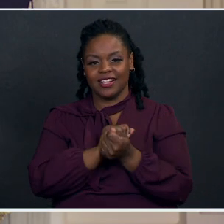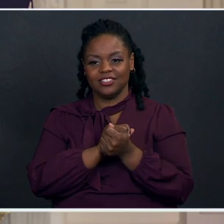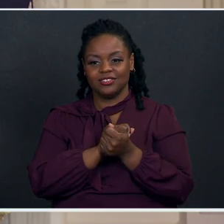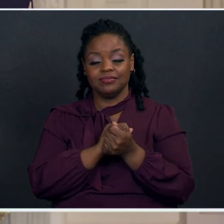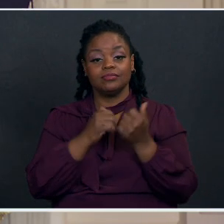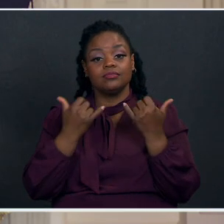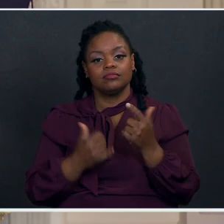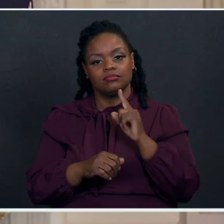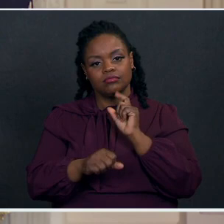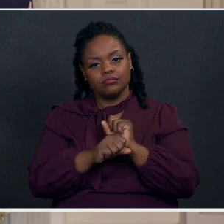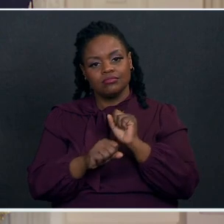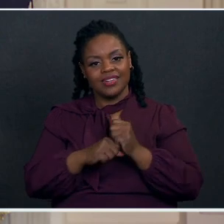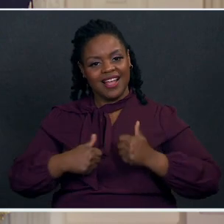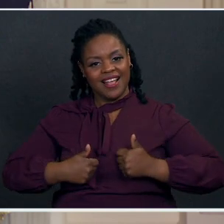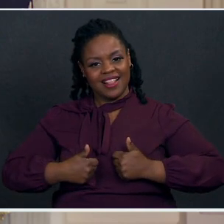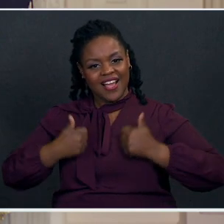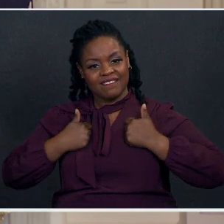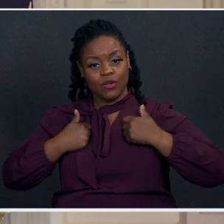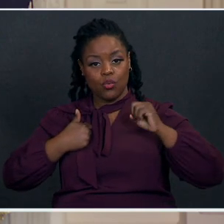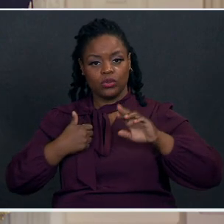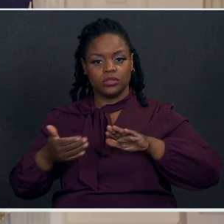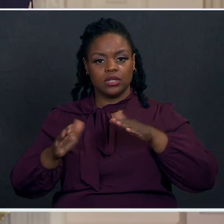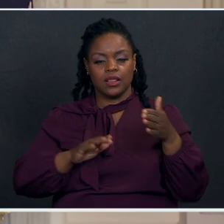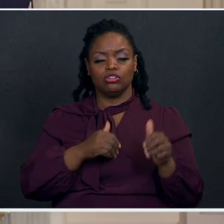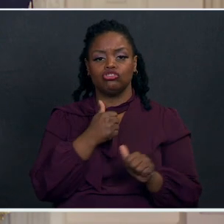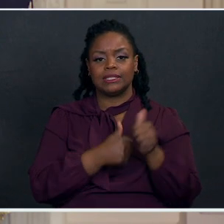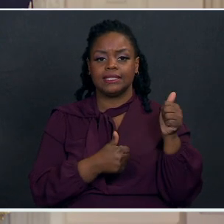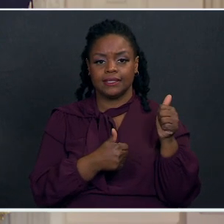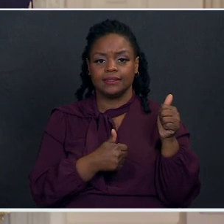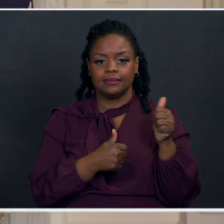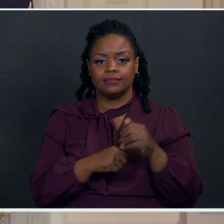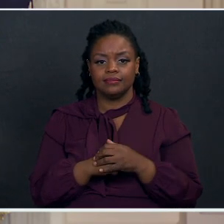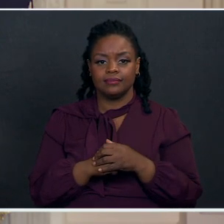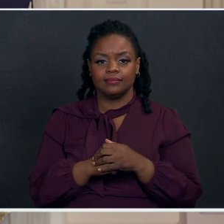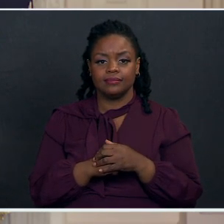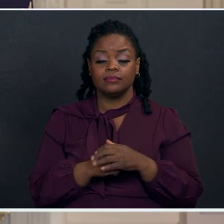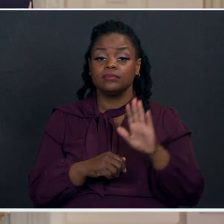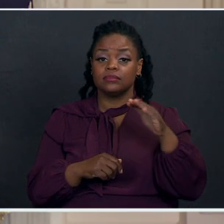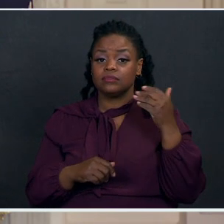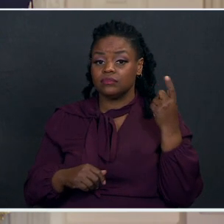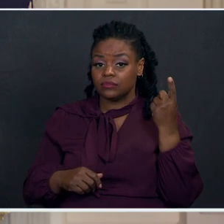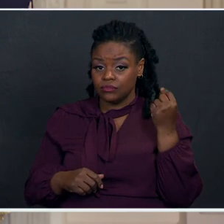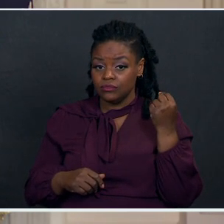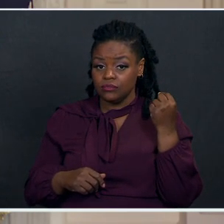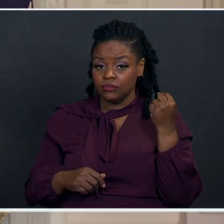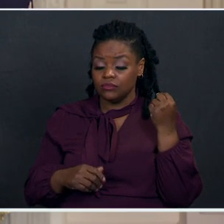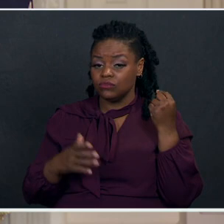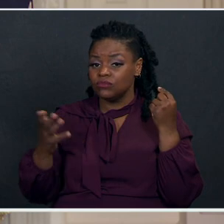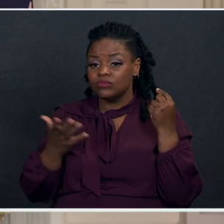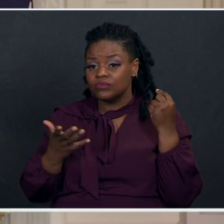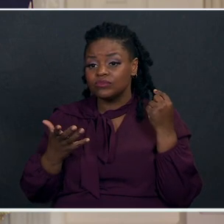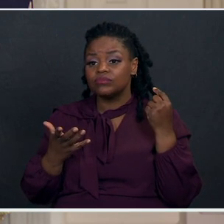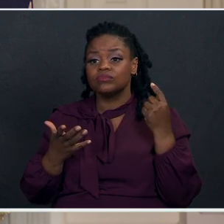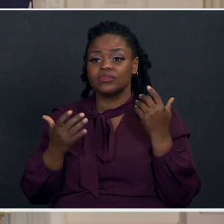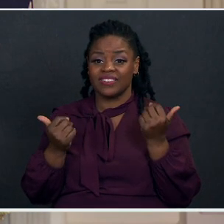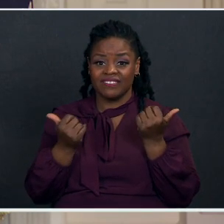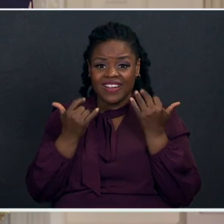Last year, wildfires burned more than 5,000 acres in the West -- as no one knows better than the Vice President,